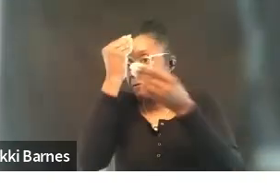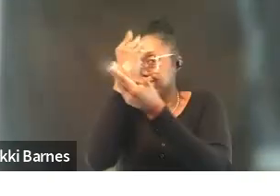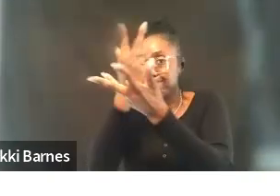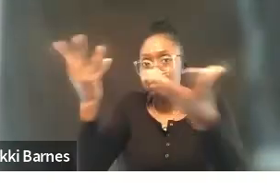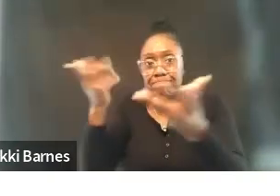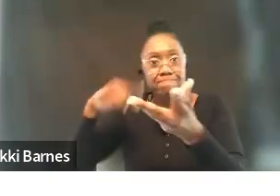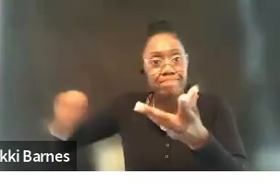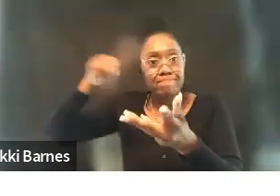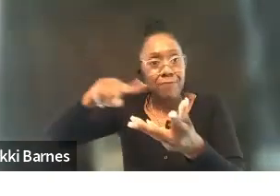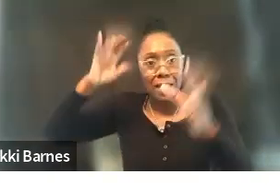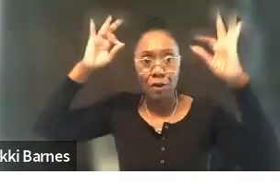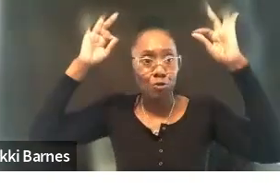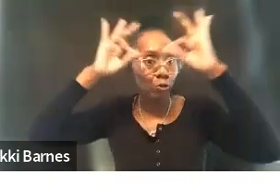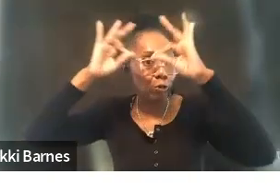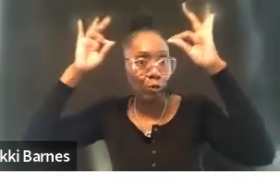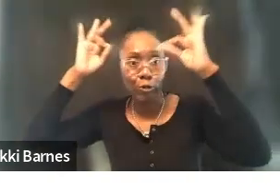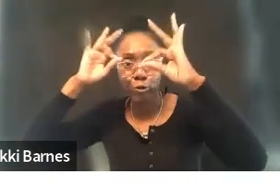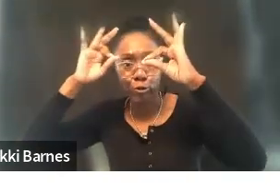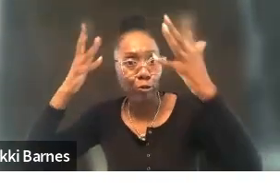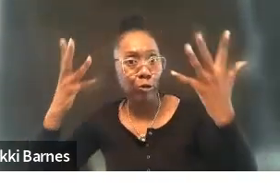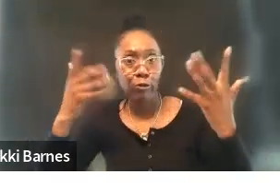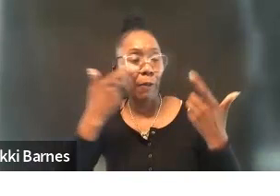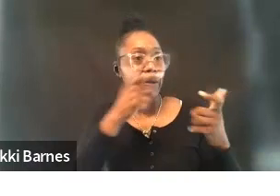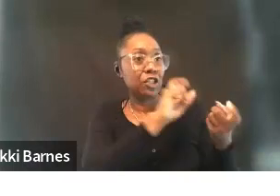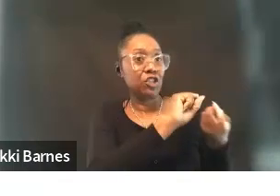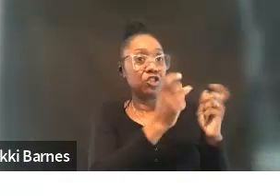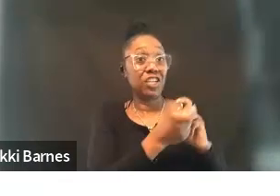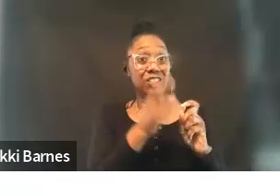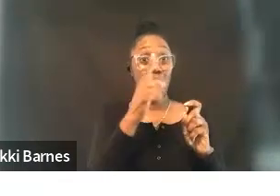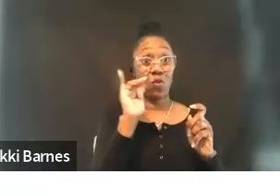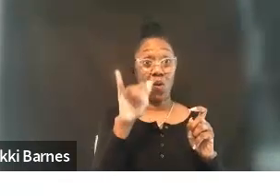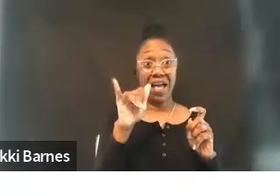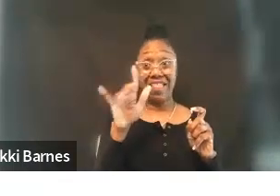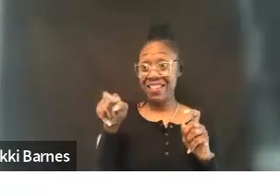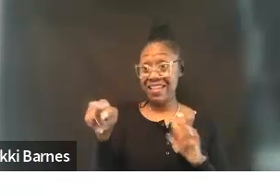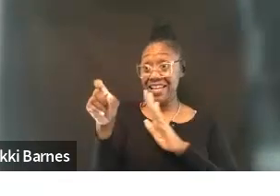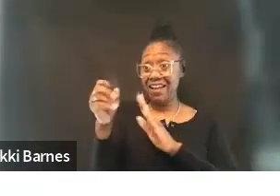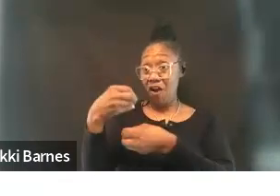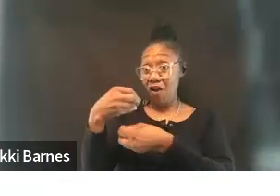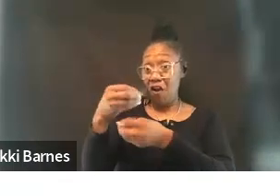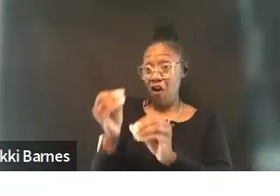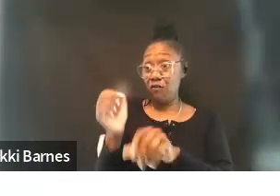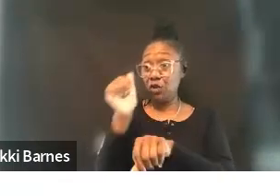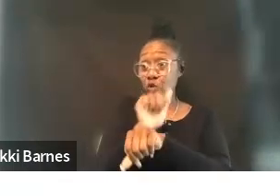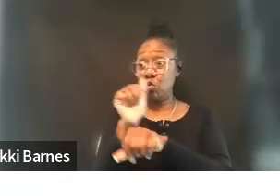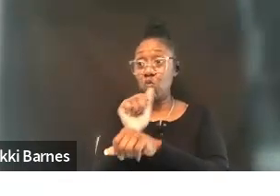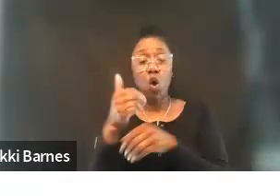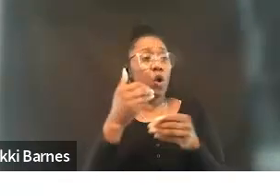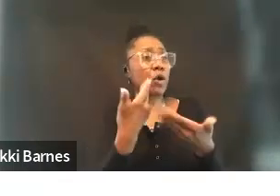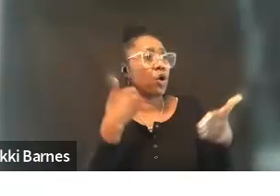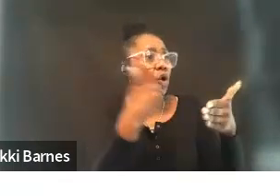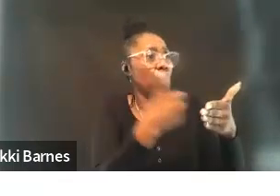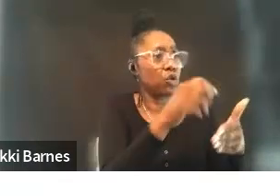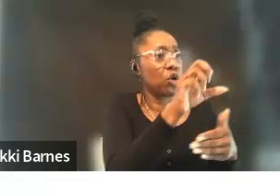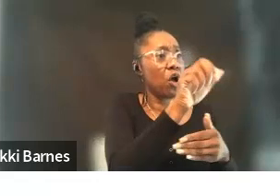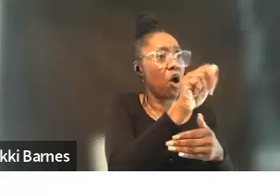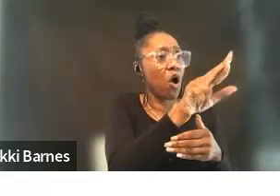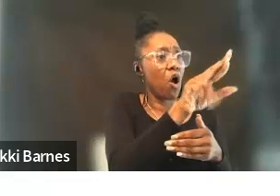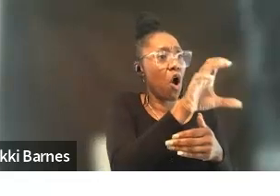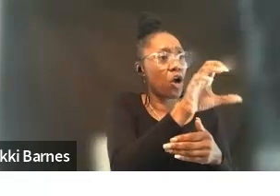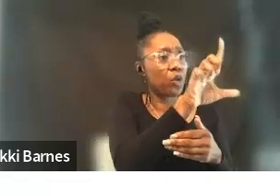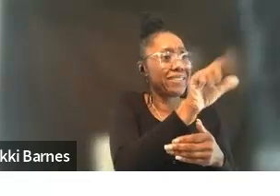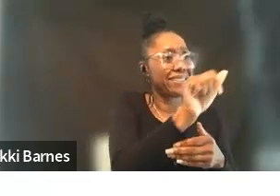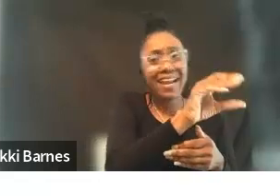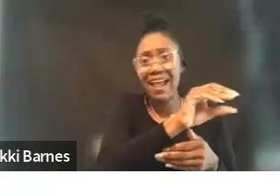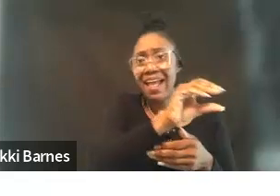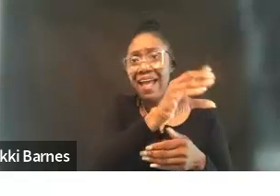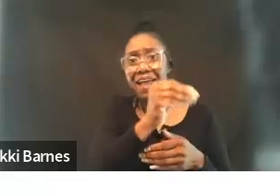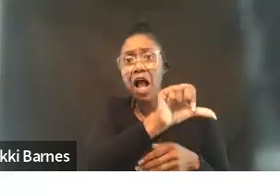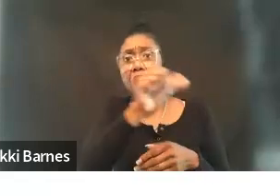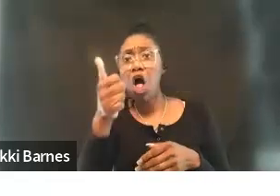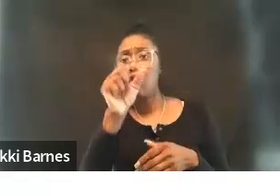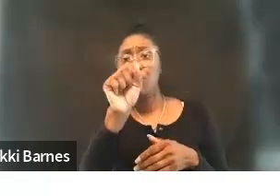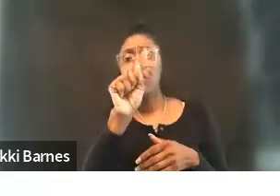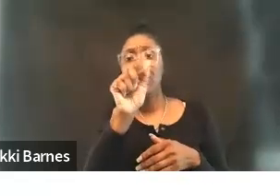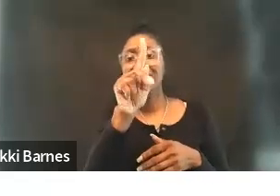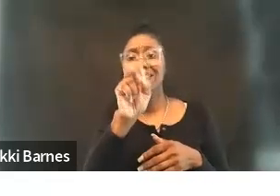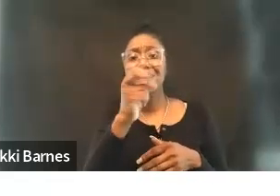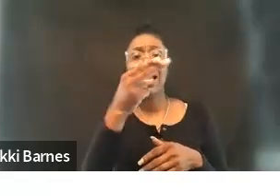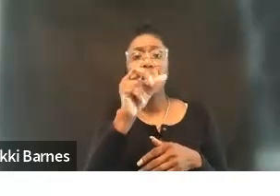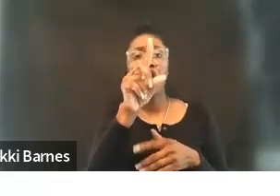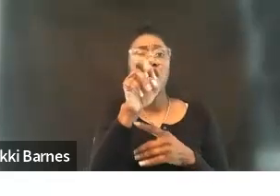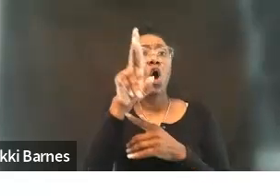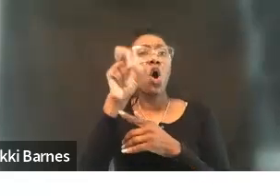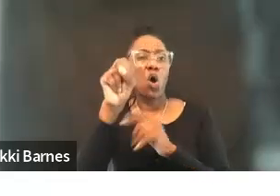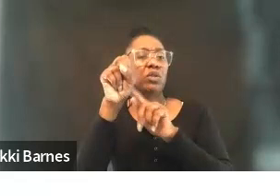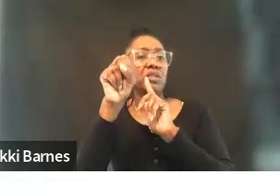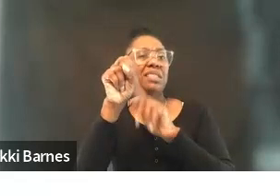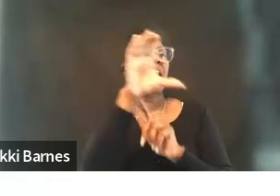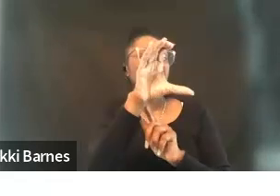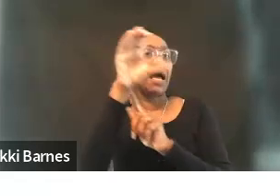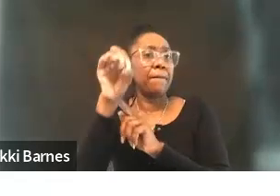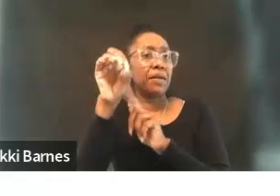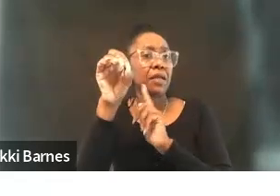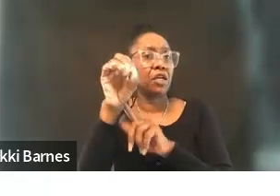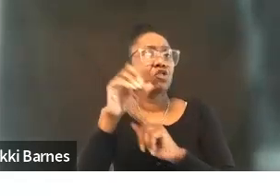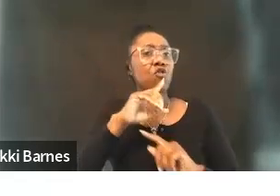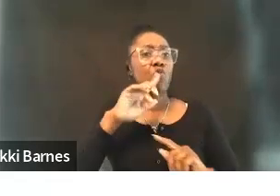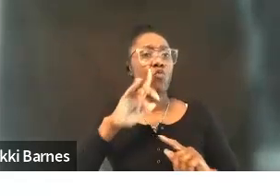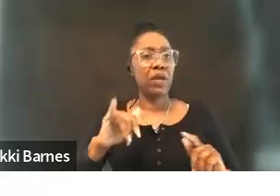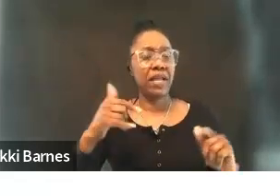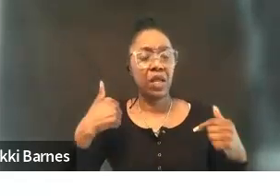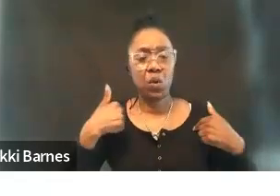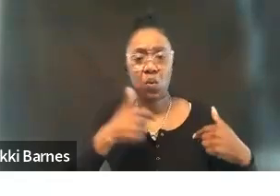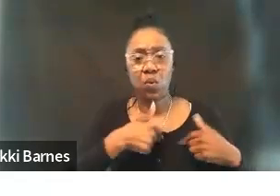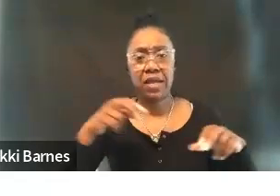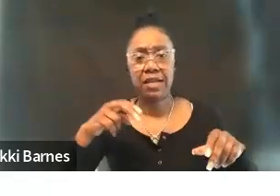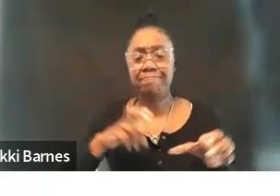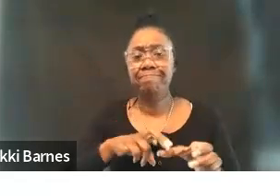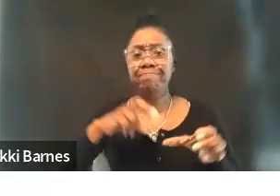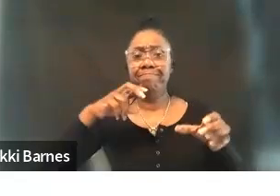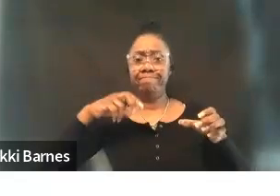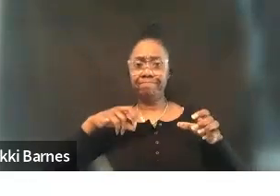The state the office working closely with. The arc of Louisiana and other stakeholders. To make sure that we really stopped for a minute and took a look look at What do we need to do differently, right?